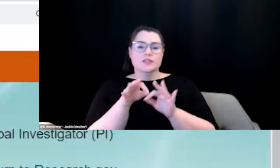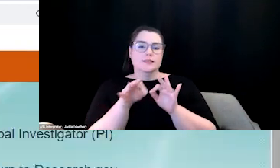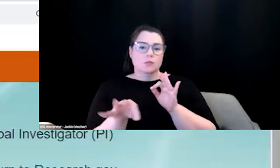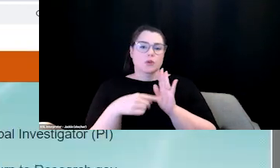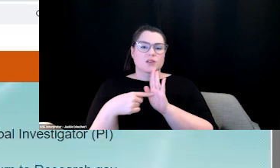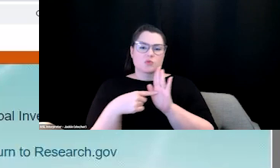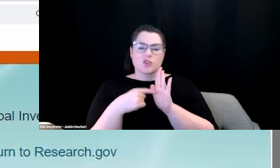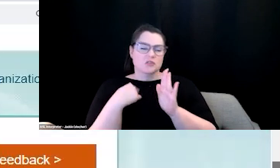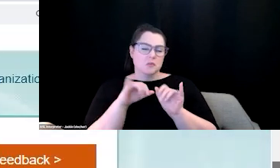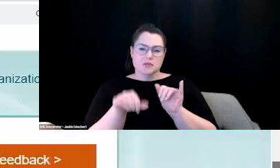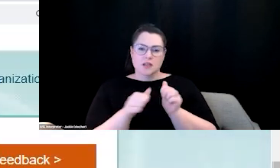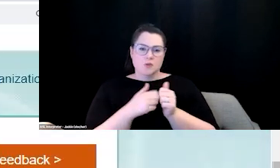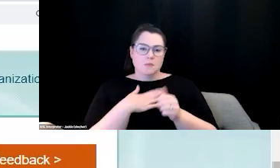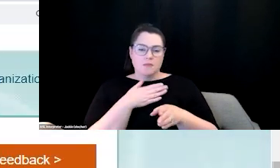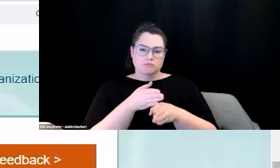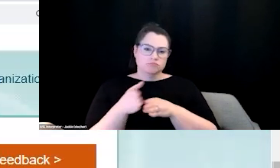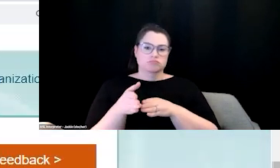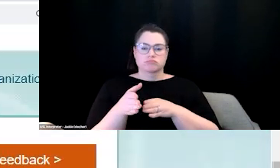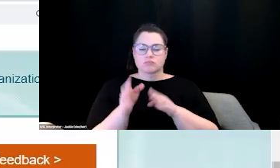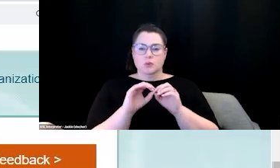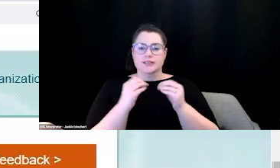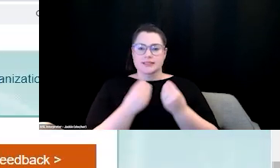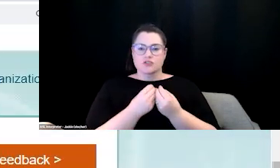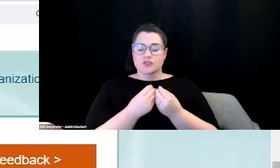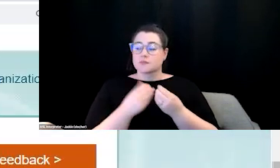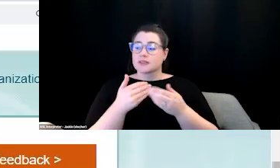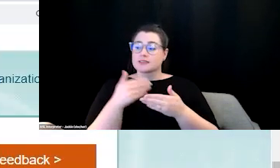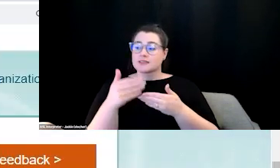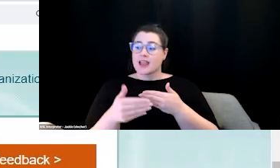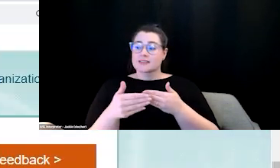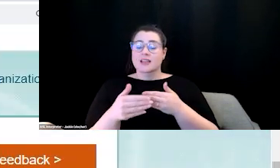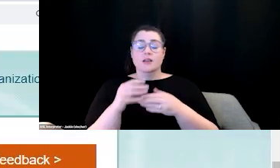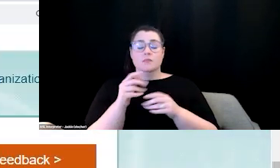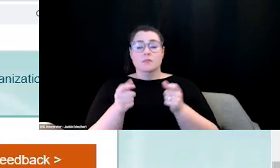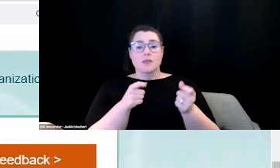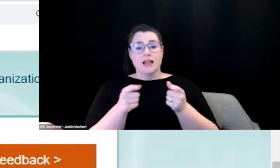Managed Personnel: So this is where you add your people to your proposal.